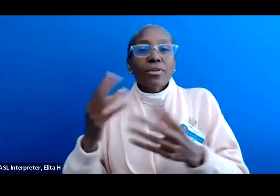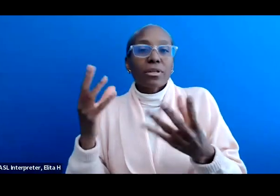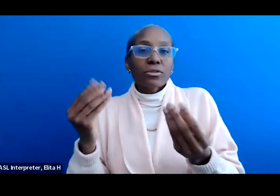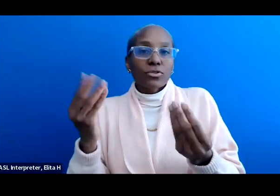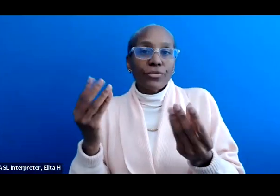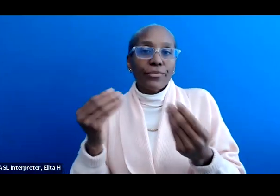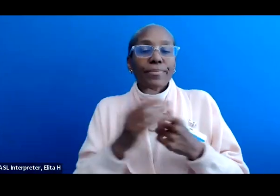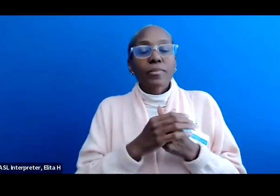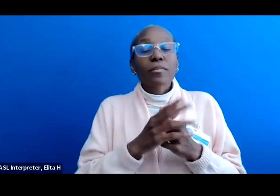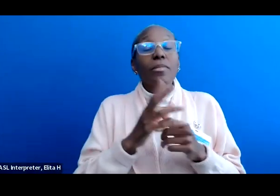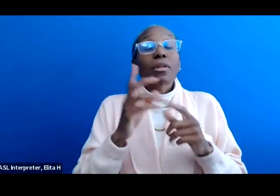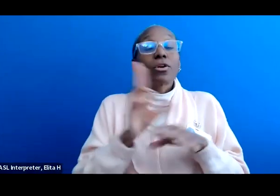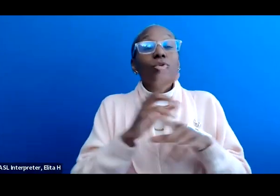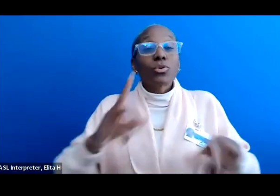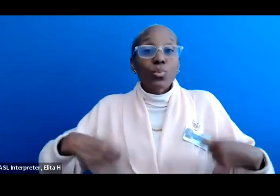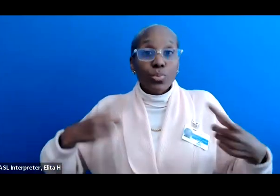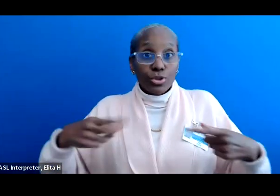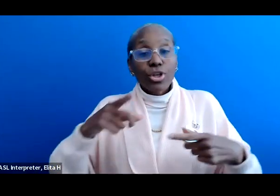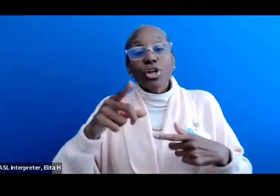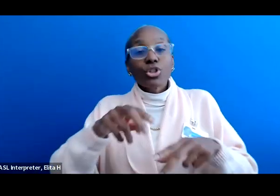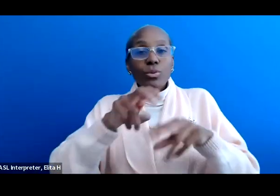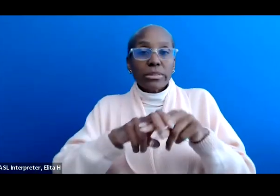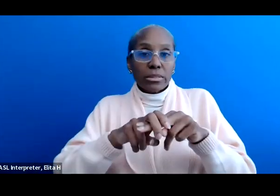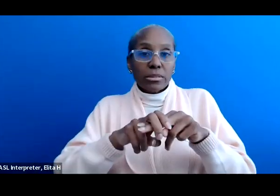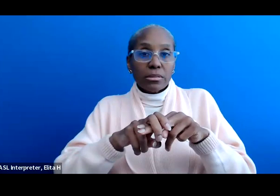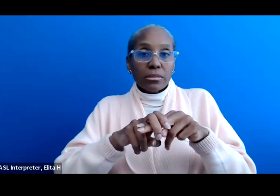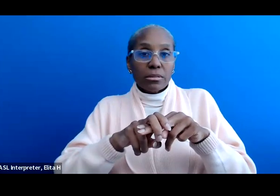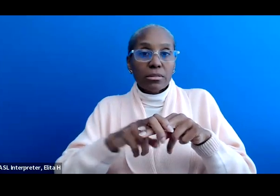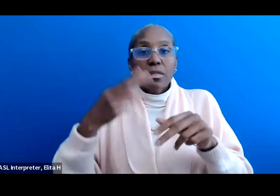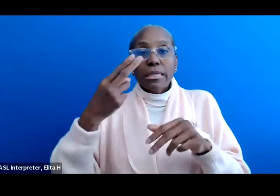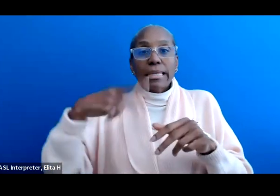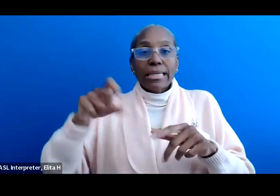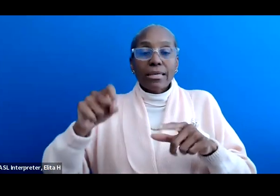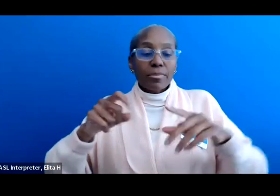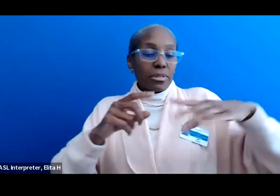When you use a wheelchair and you're seated all the time, your hips are at that 90-degree angle.